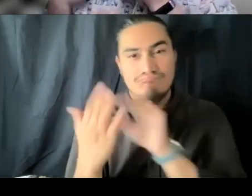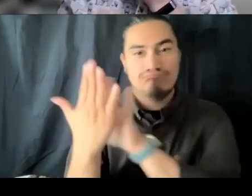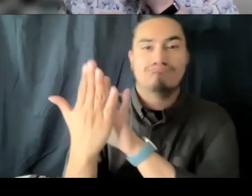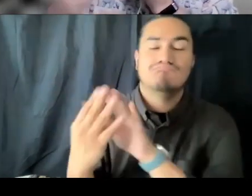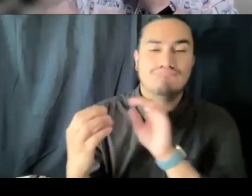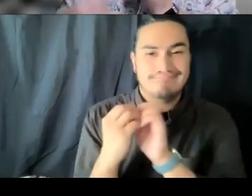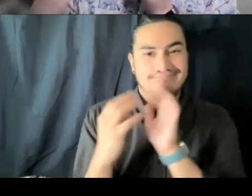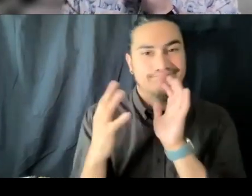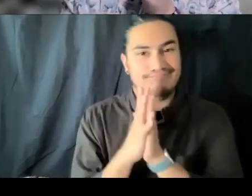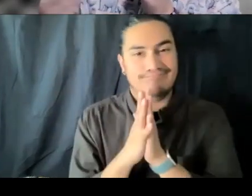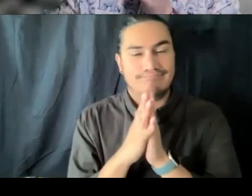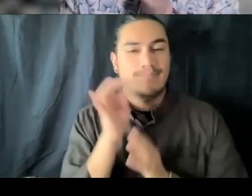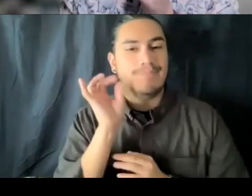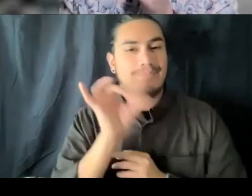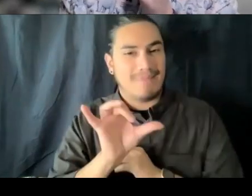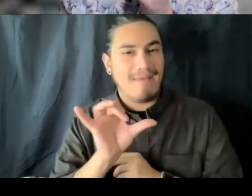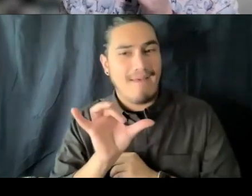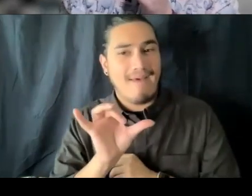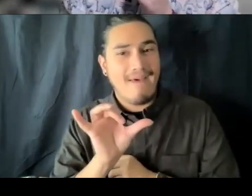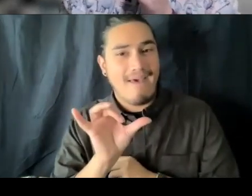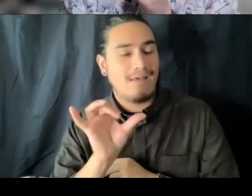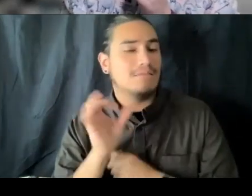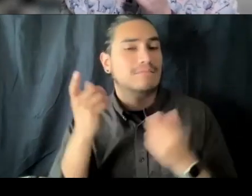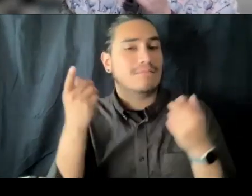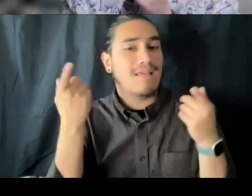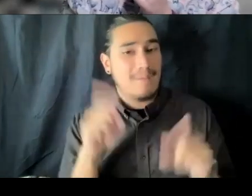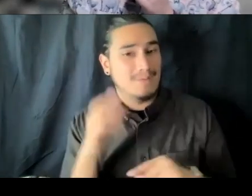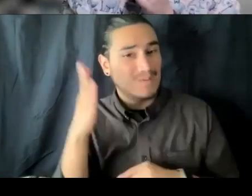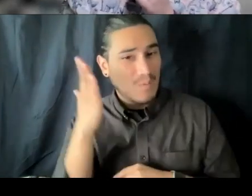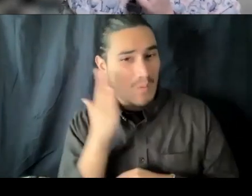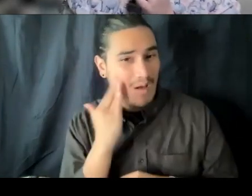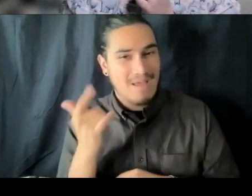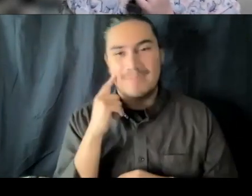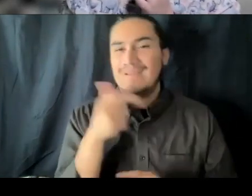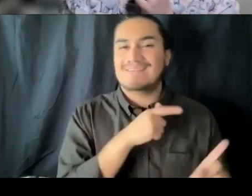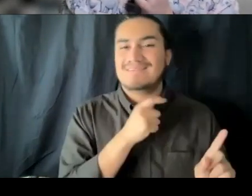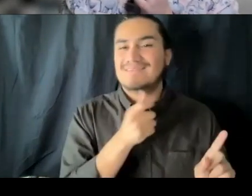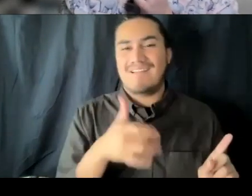is stemming from not being heard. So you being there makes a difference.